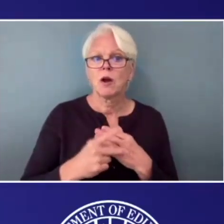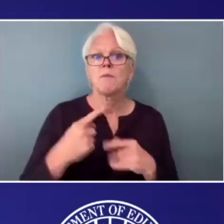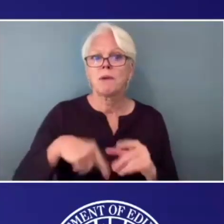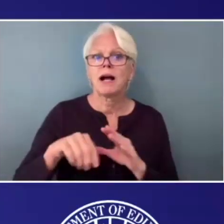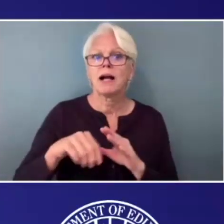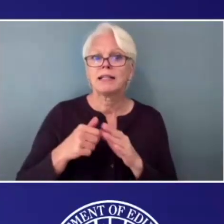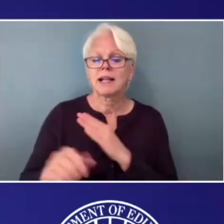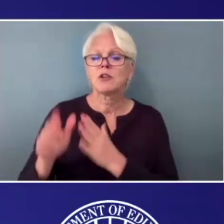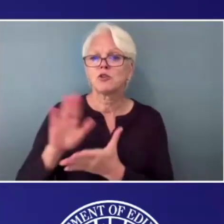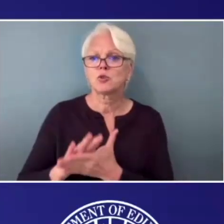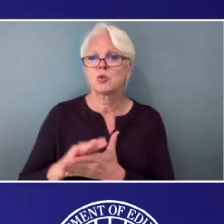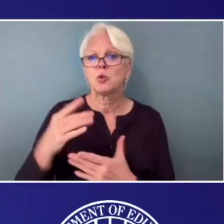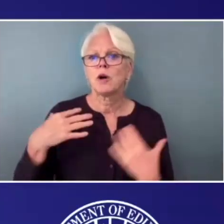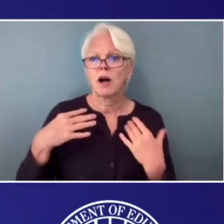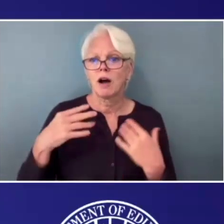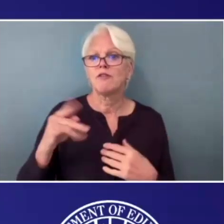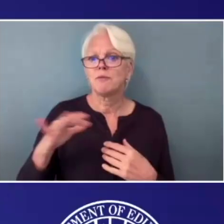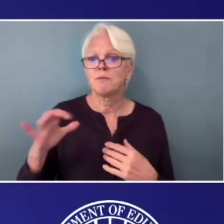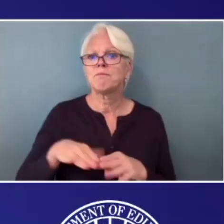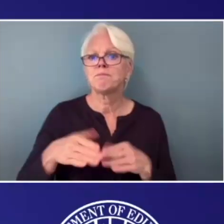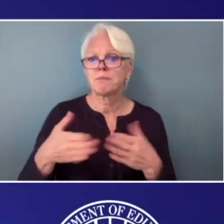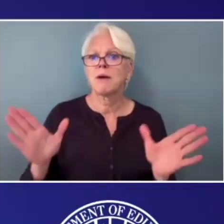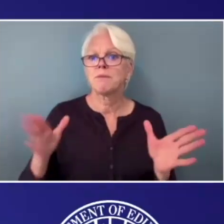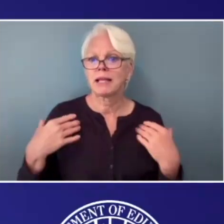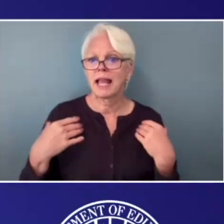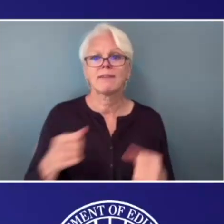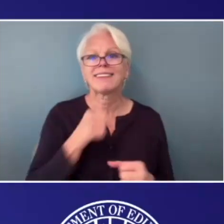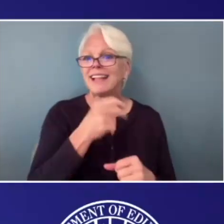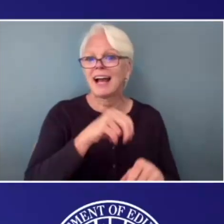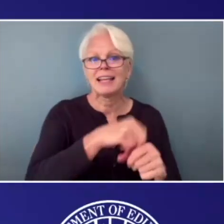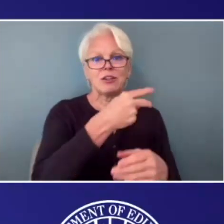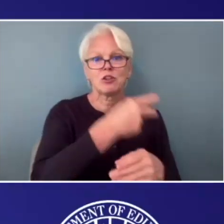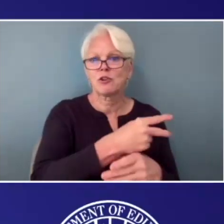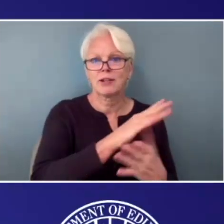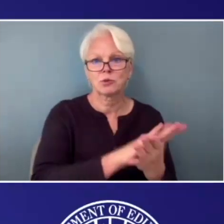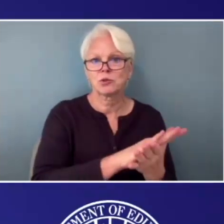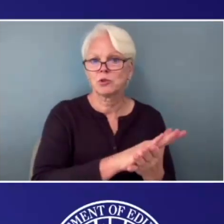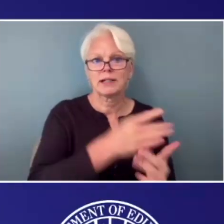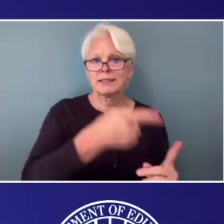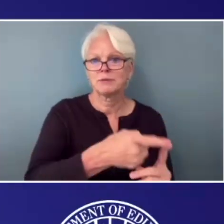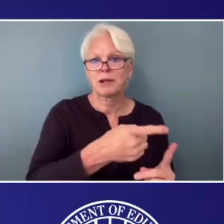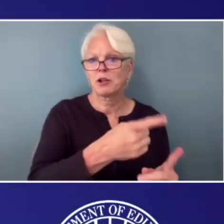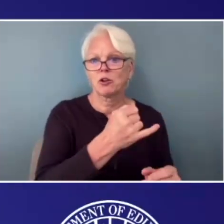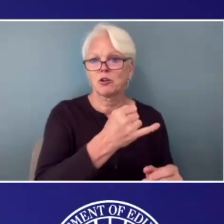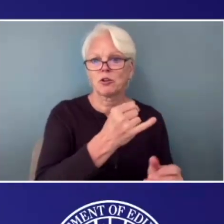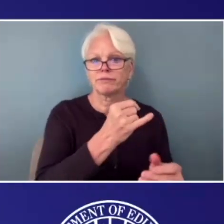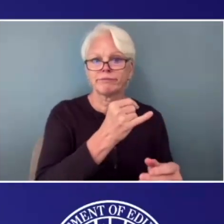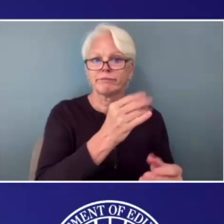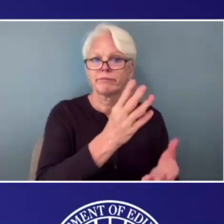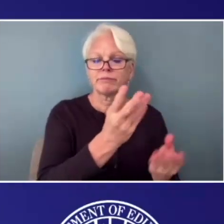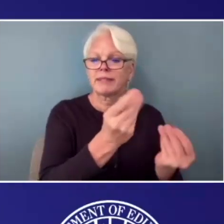Health, not in the graduate school at a particular campus, right, where all the PhDs are.